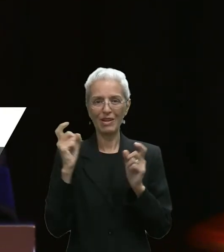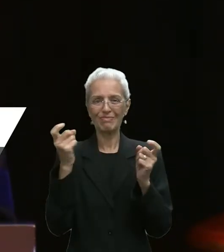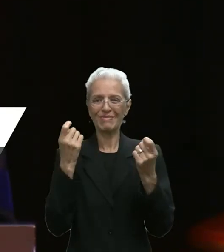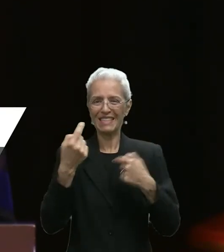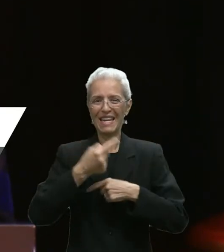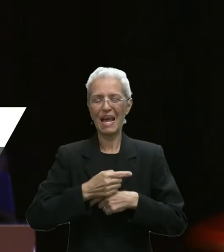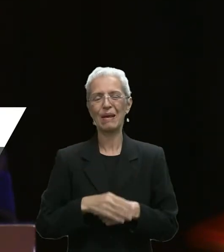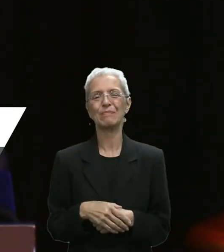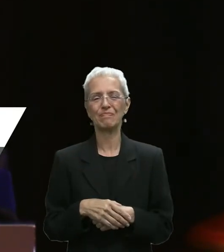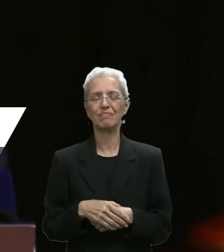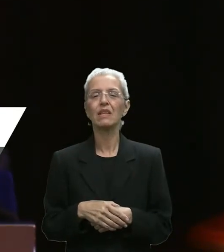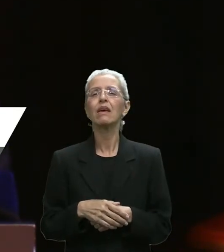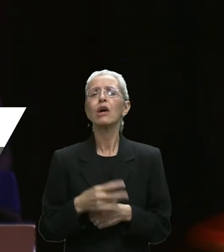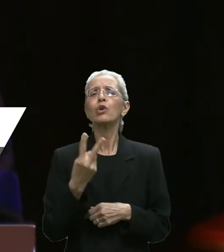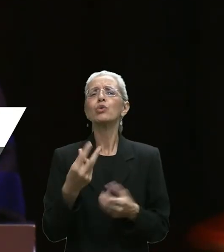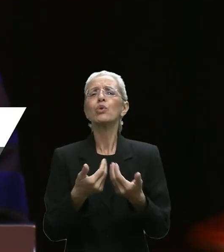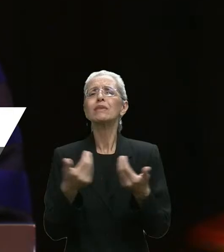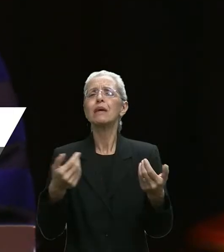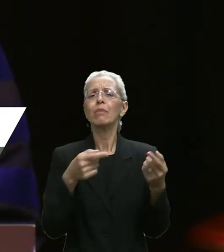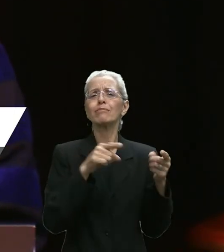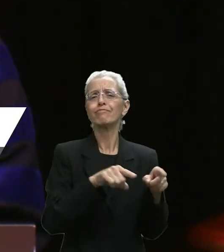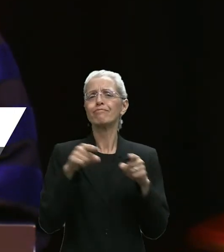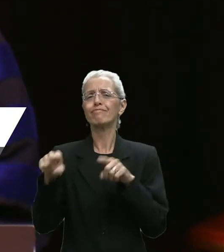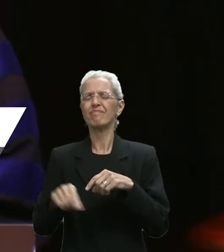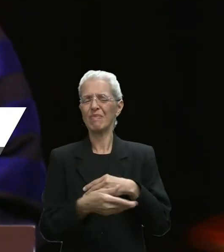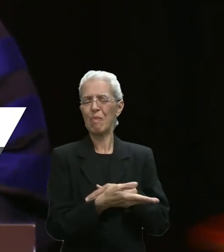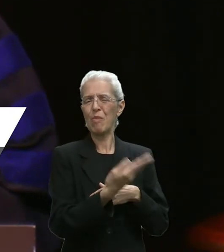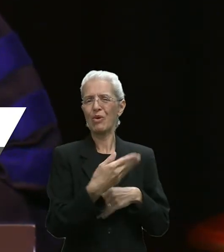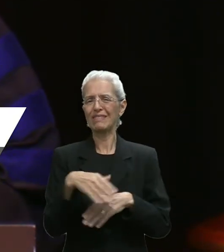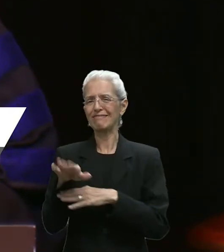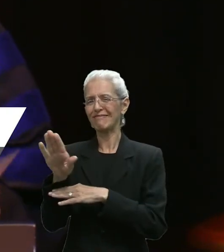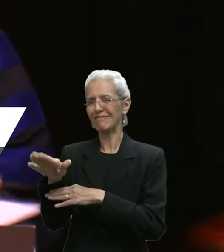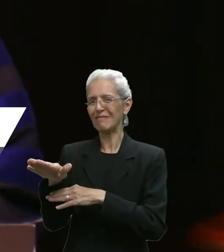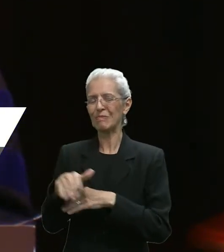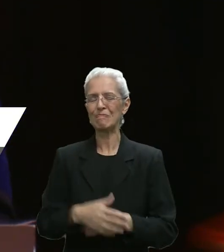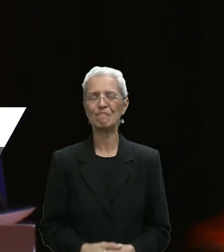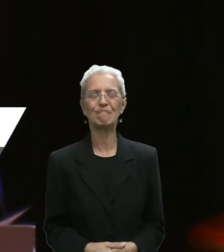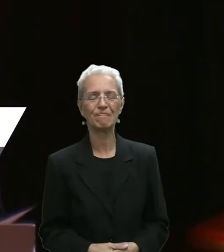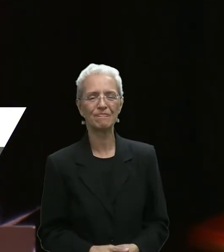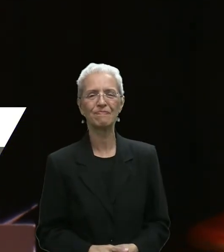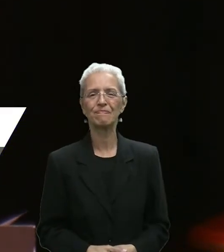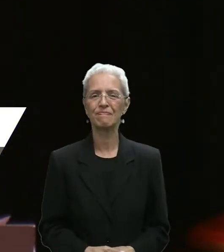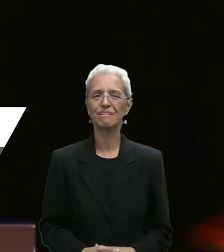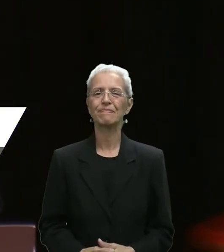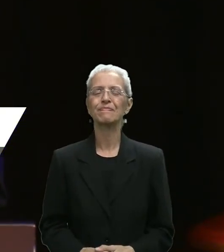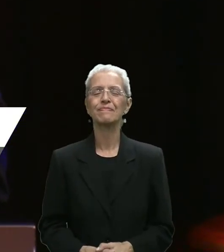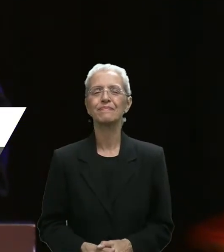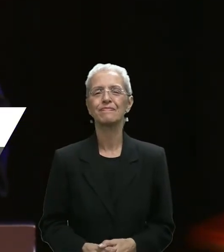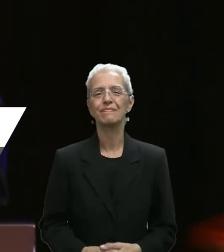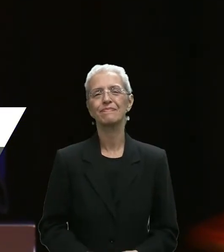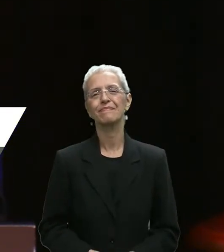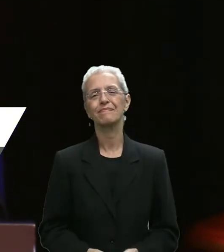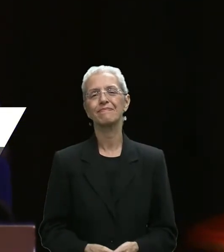Everything that they have had to go through throughout each and every year to guide, to support us